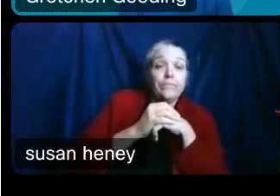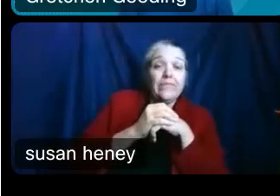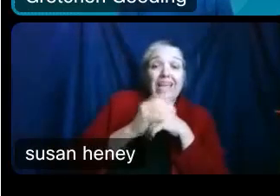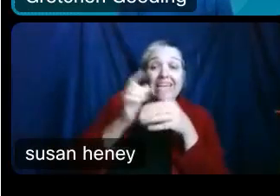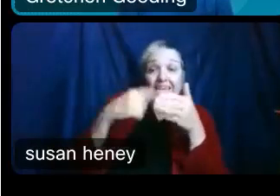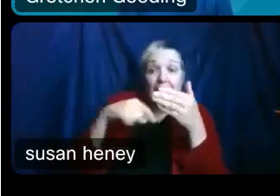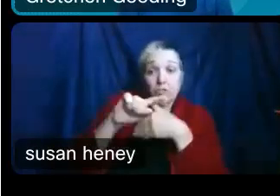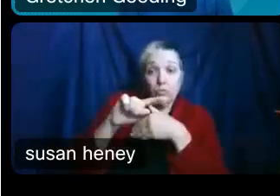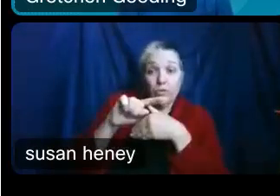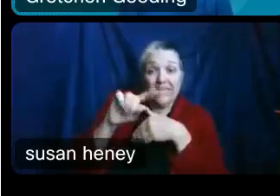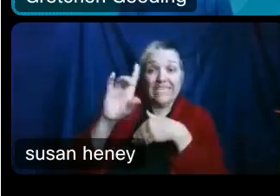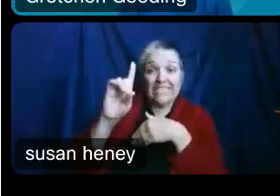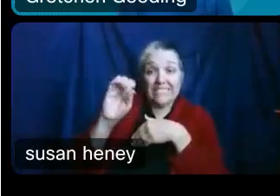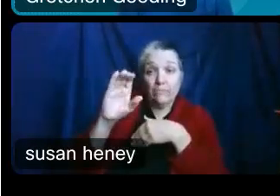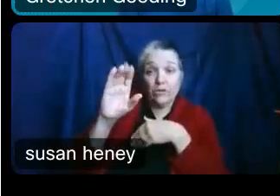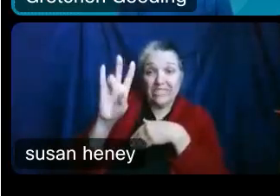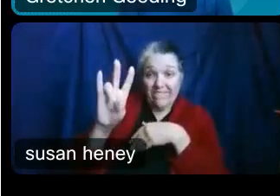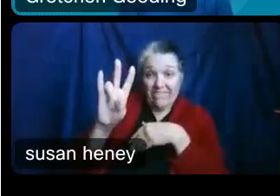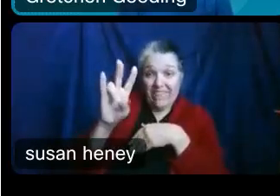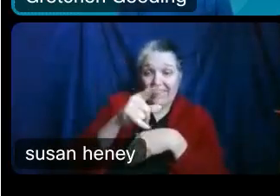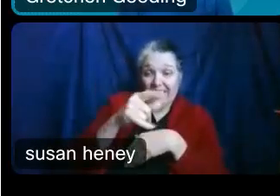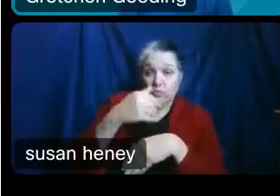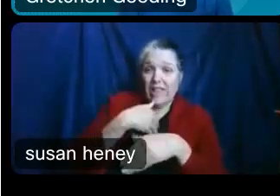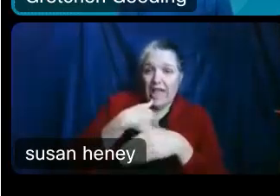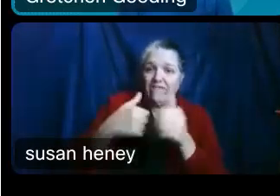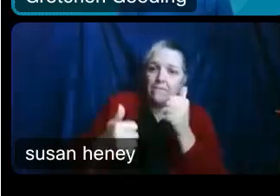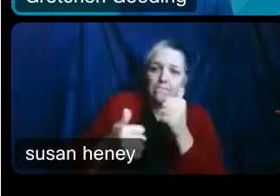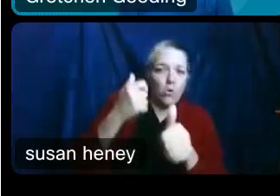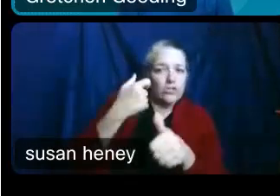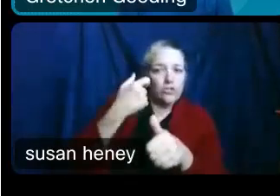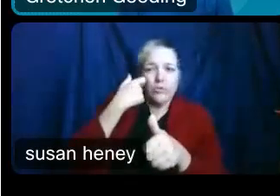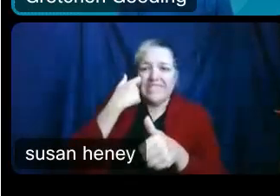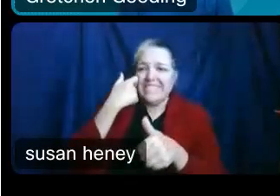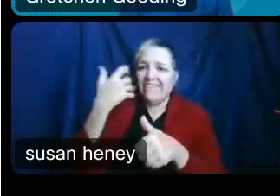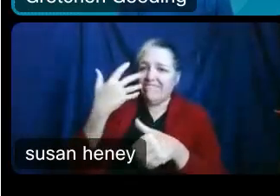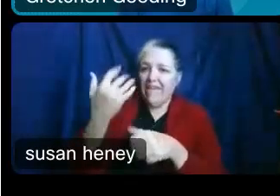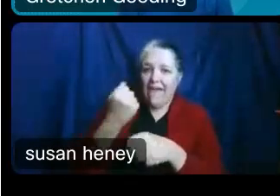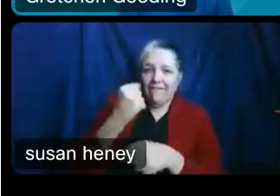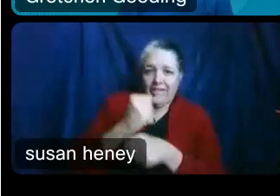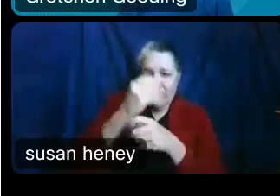will be updated with the newest 5-year data. The difference is that the narrative profiles